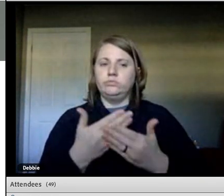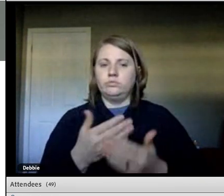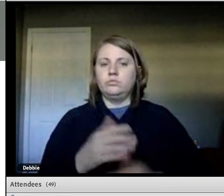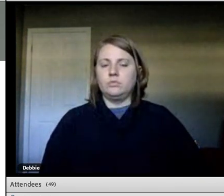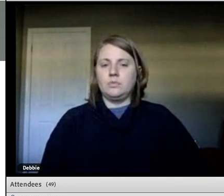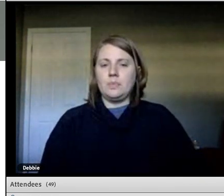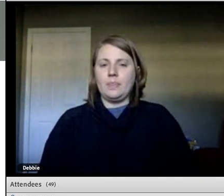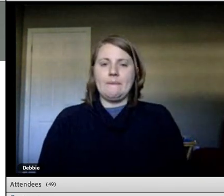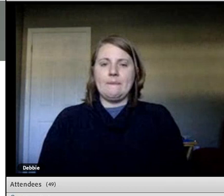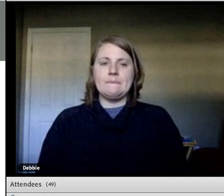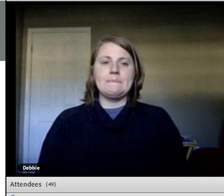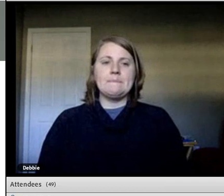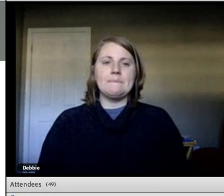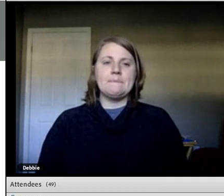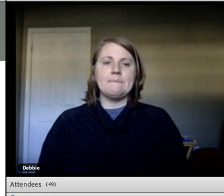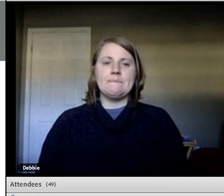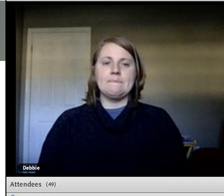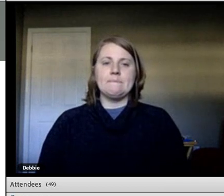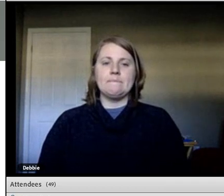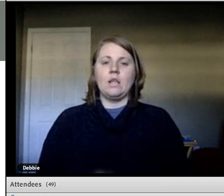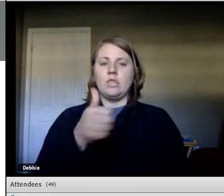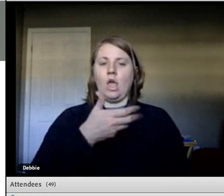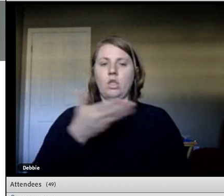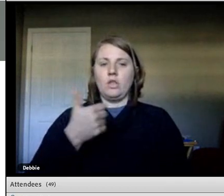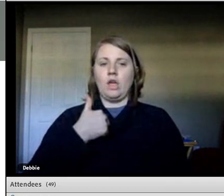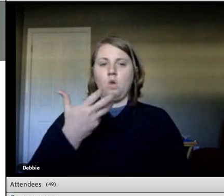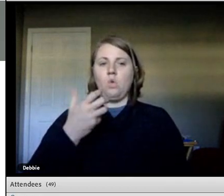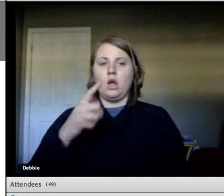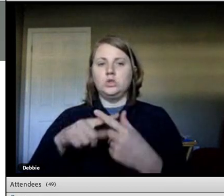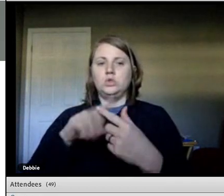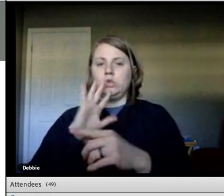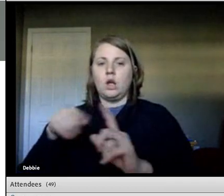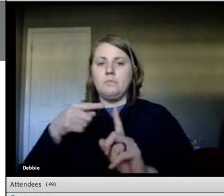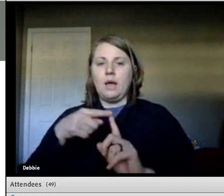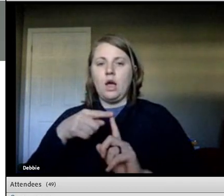The other thing I wanted to mention is a monitor extender.